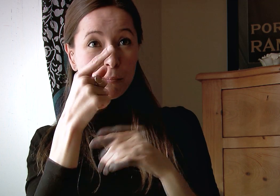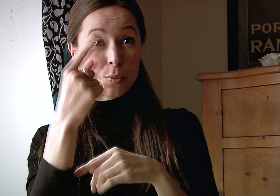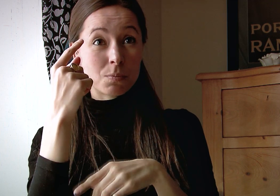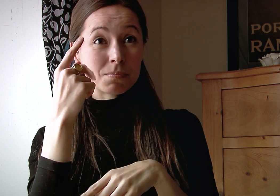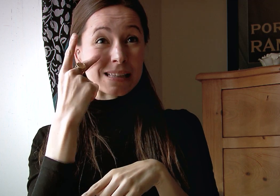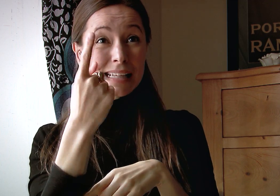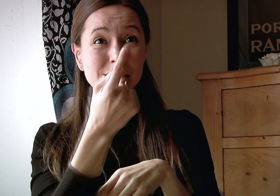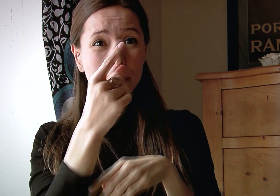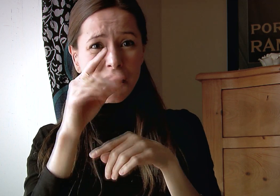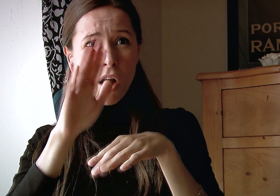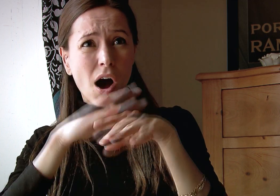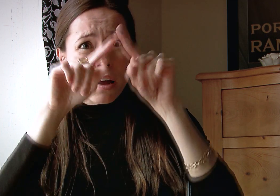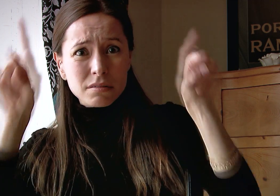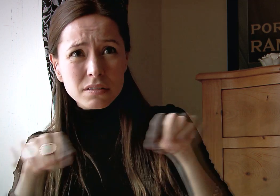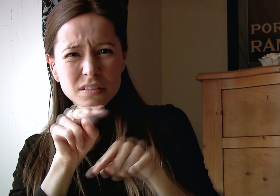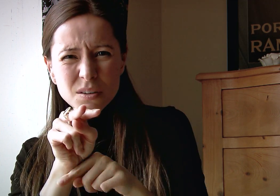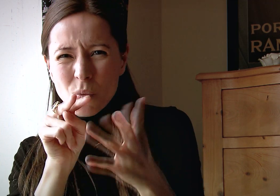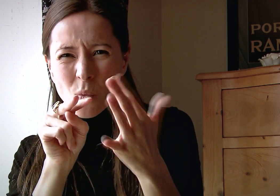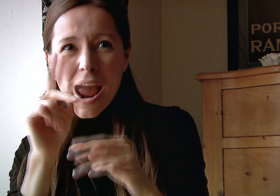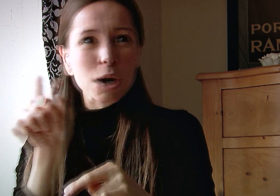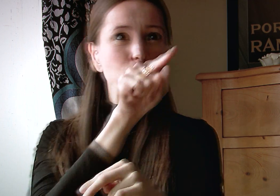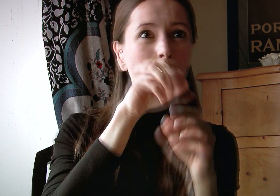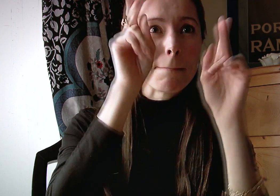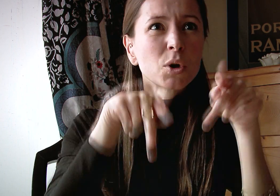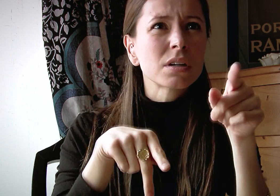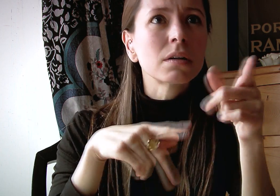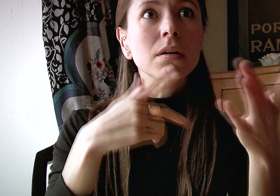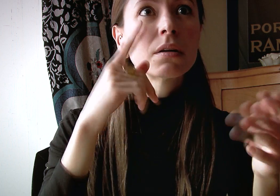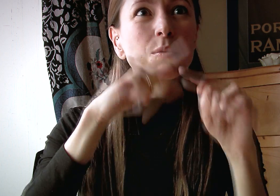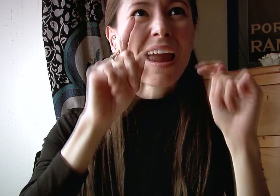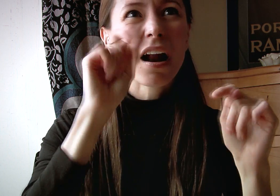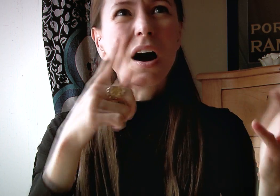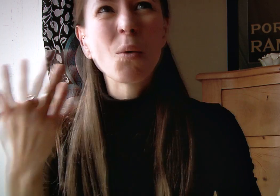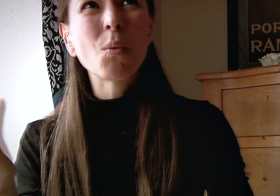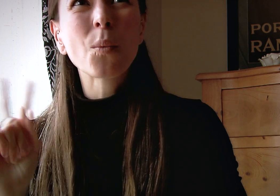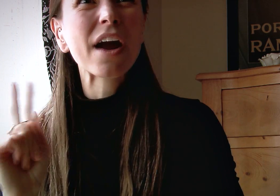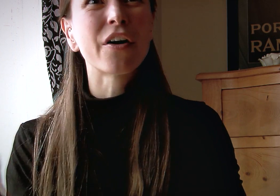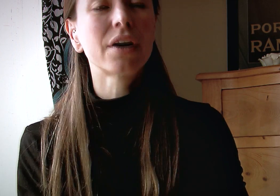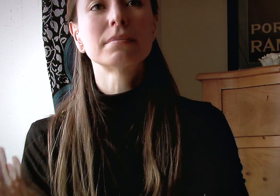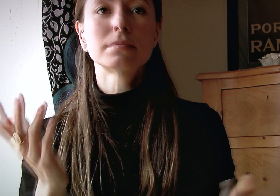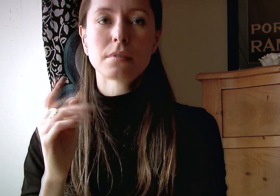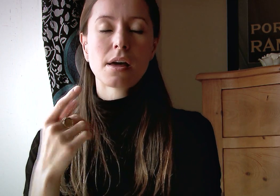on the screen - "Wait a minute" - and you have to check it in person. Sometimes you can't tell on the screen. "Where?"